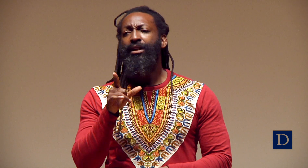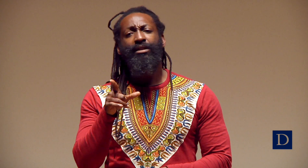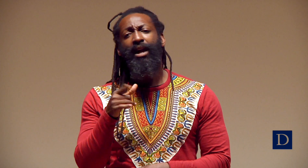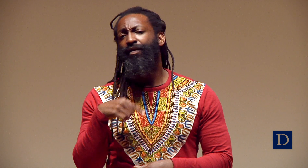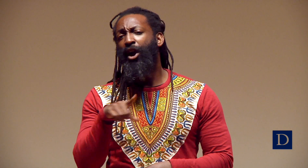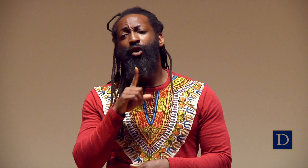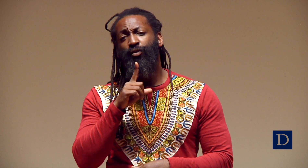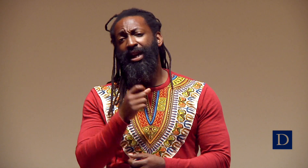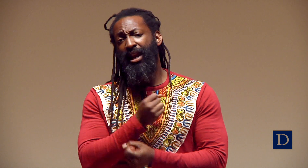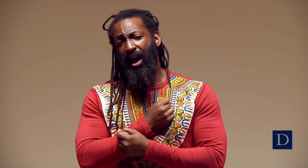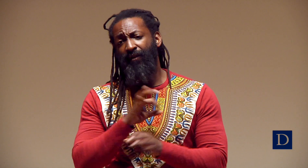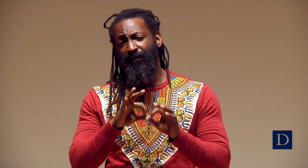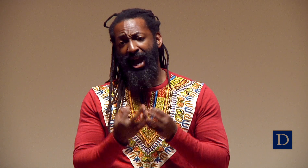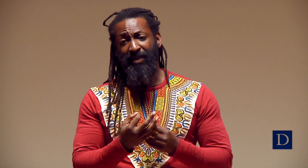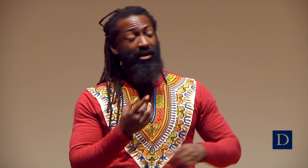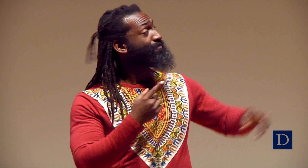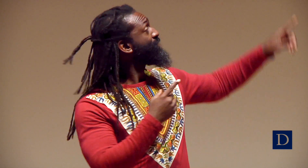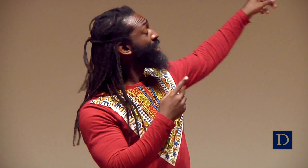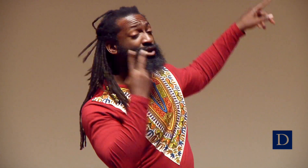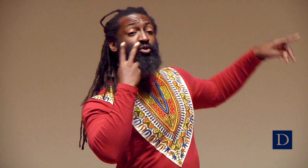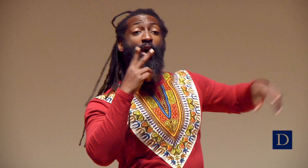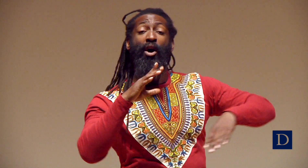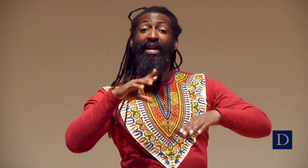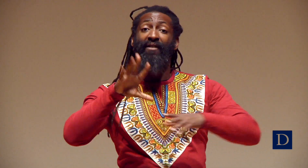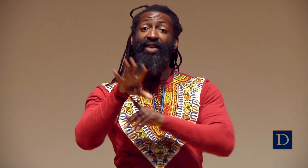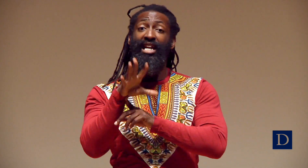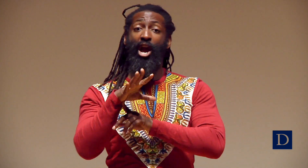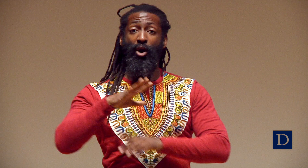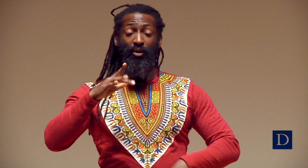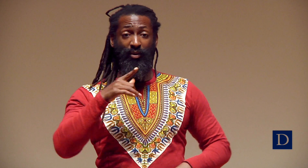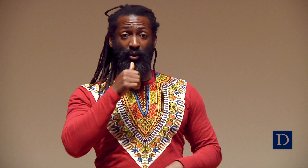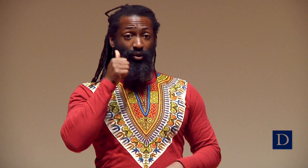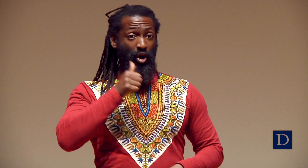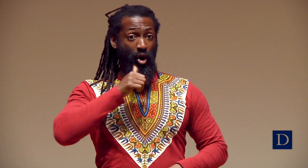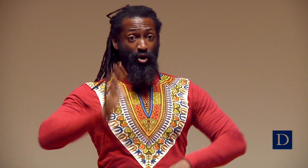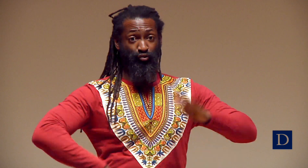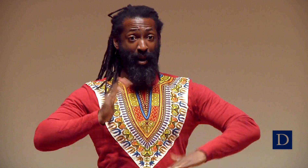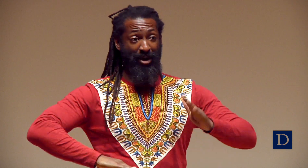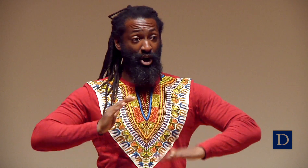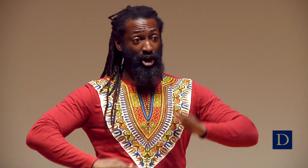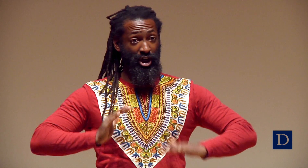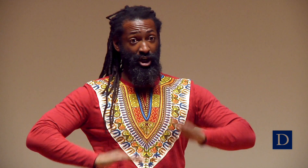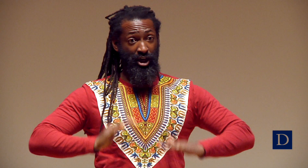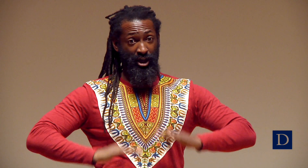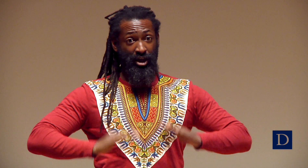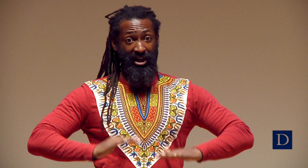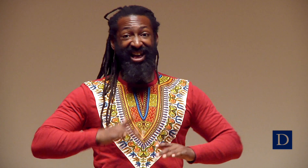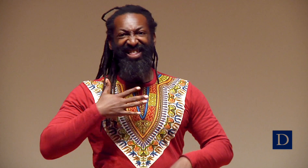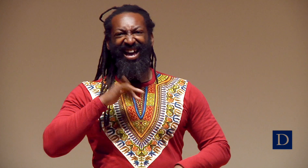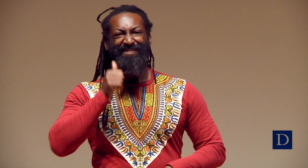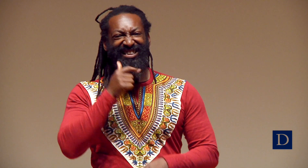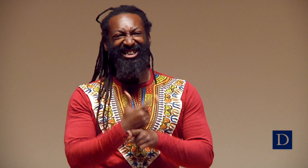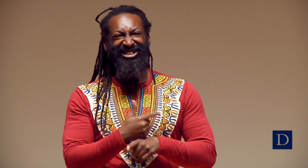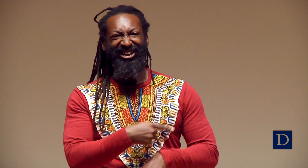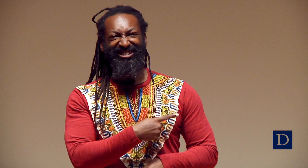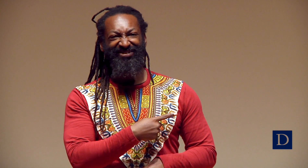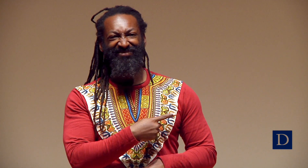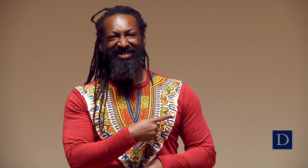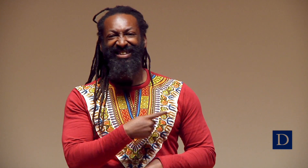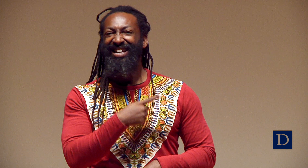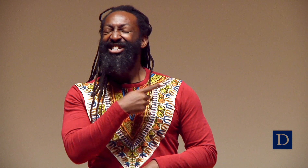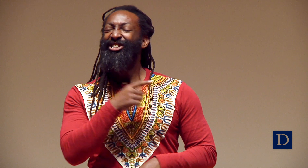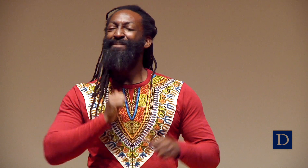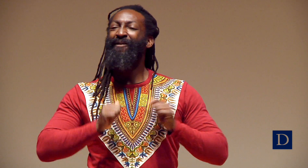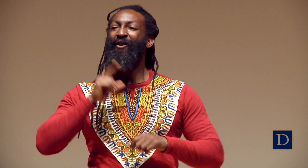But I had a really loving family. You saw in the video, there was a girl drummer, a female drummer. That’s my sister.